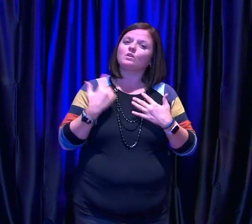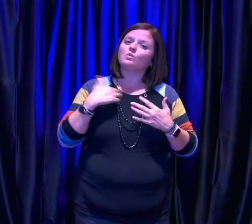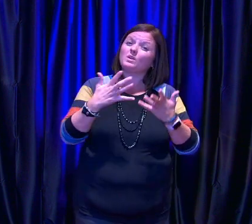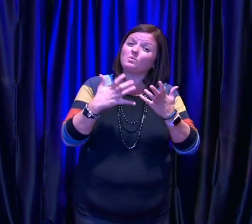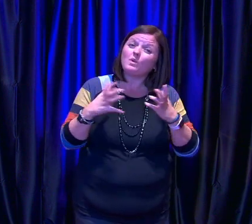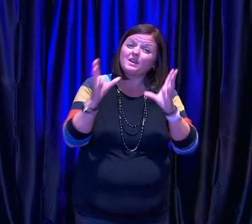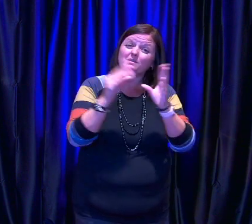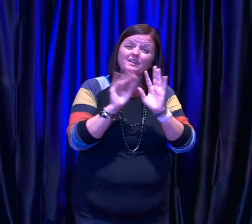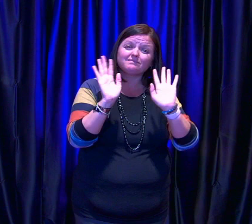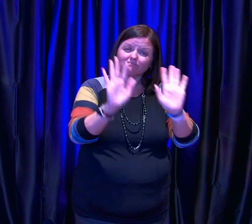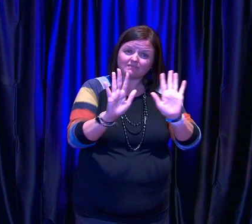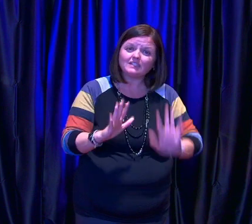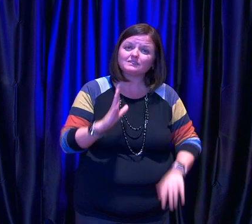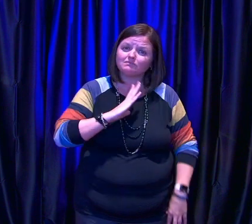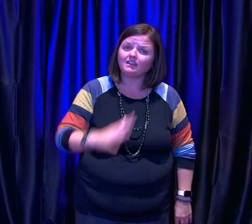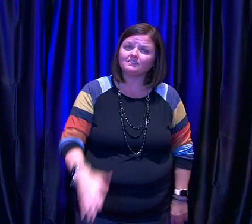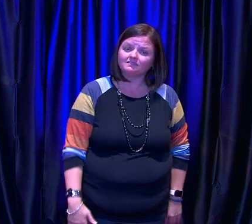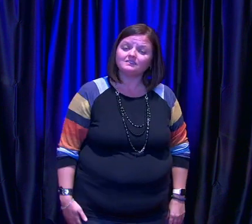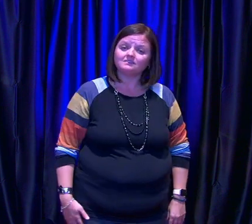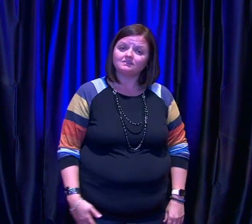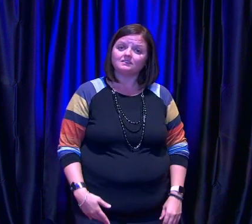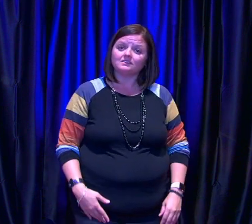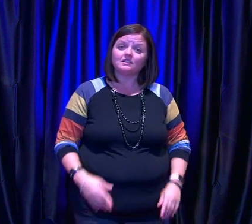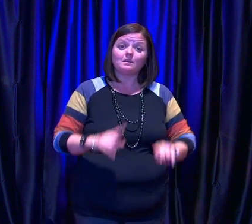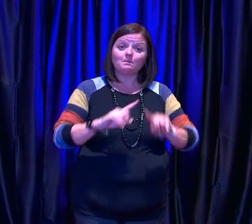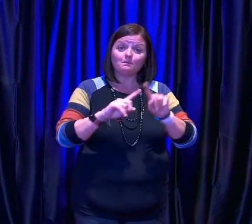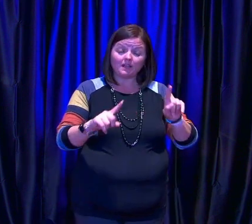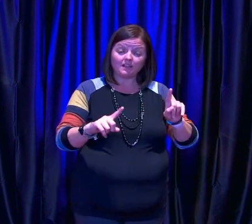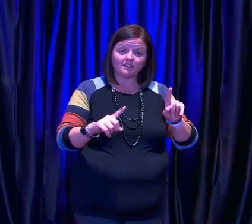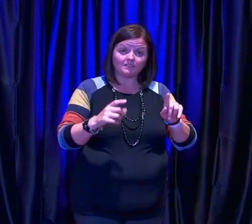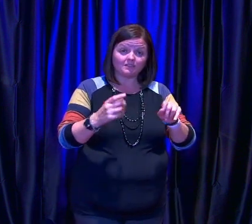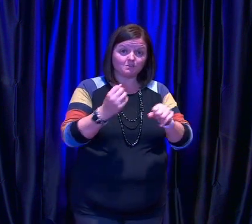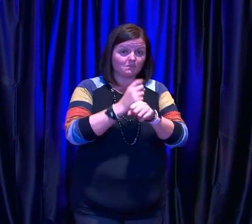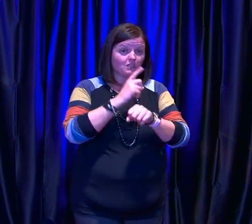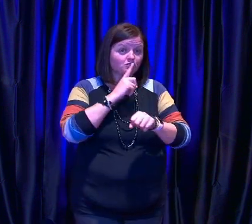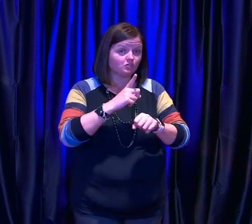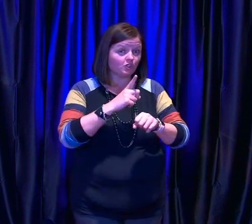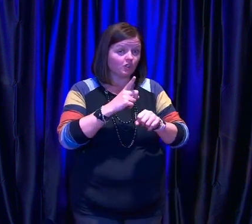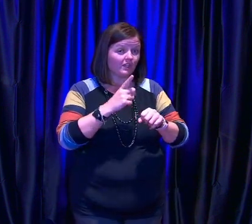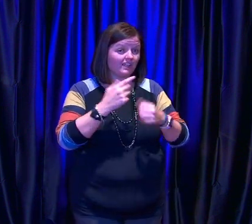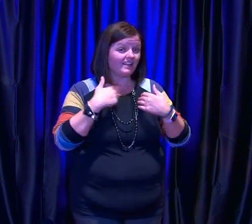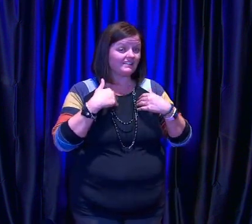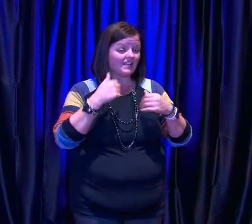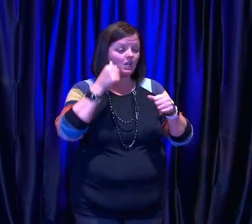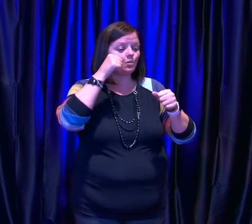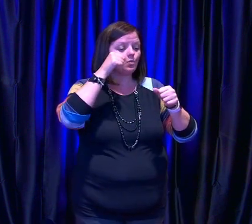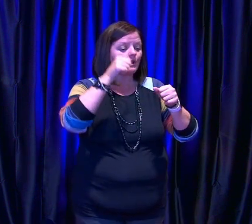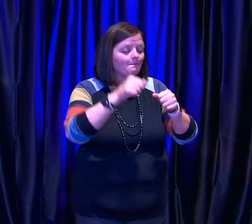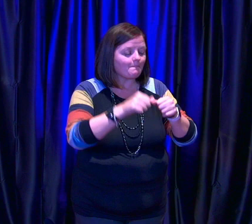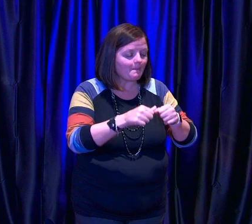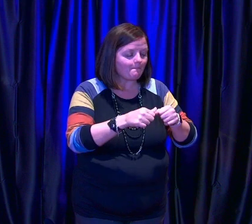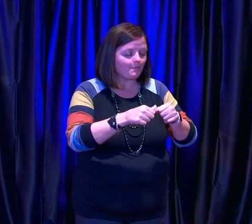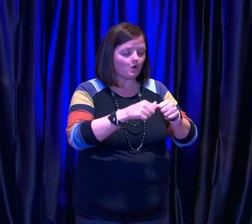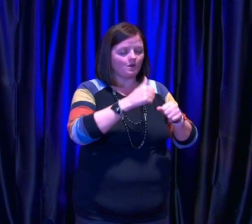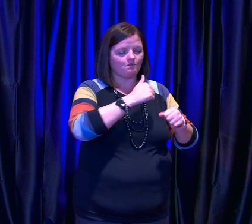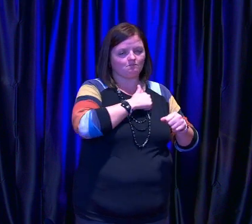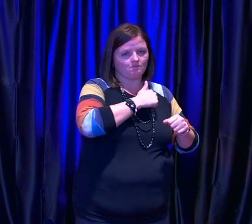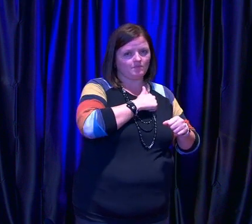that's awesome provided it's coming from remember the principle instead of you better be a church on